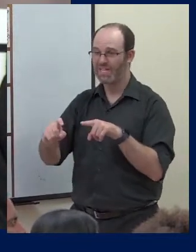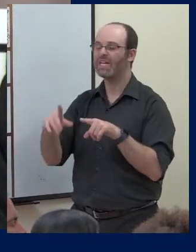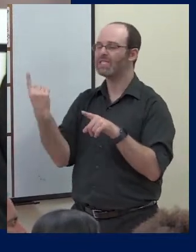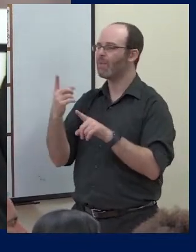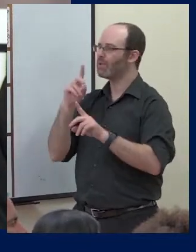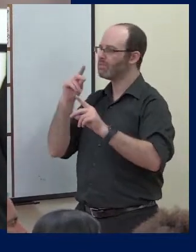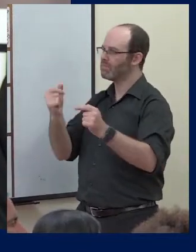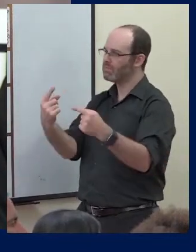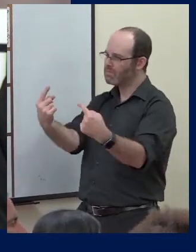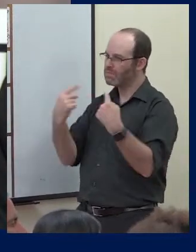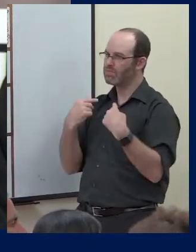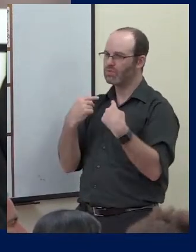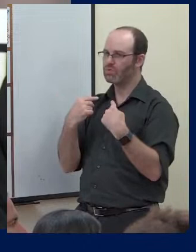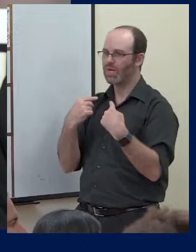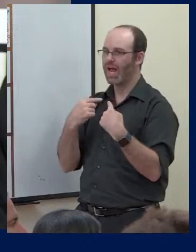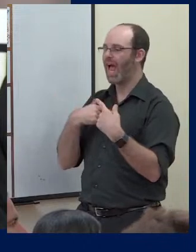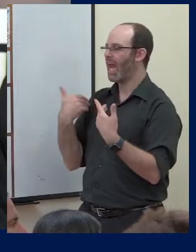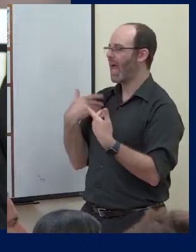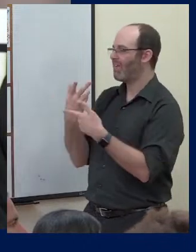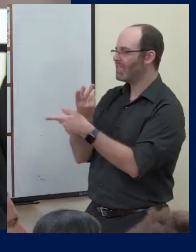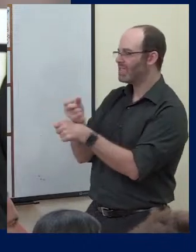safe place to go to support and help.